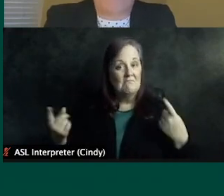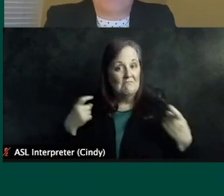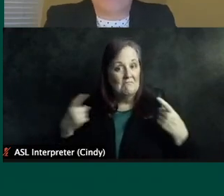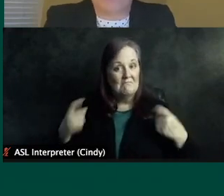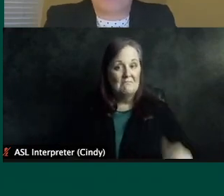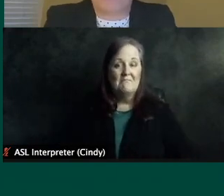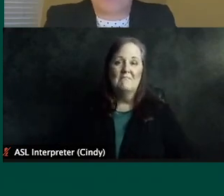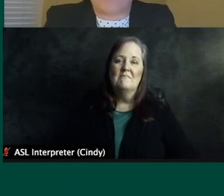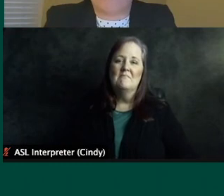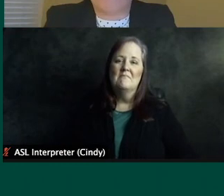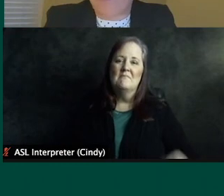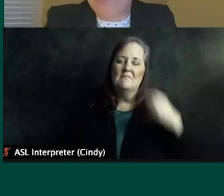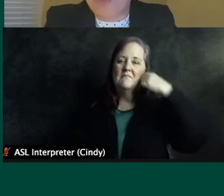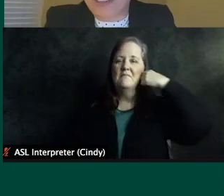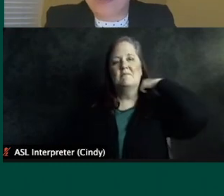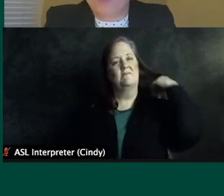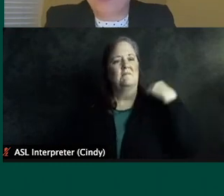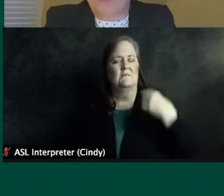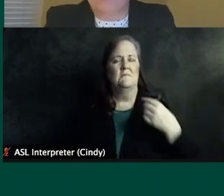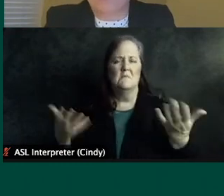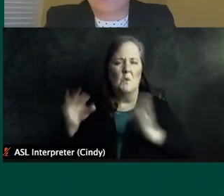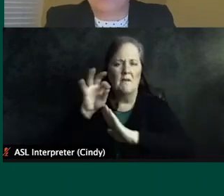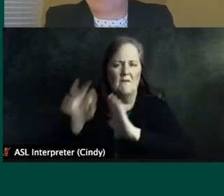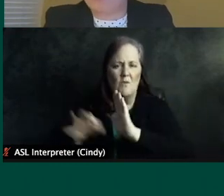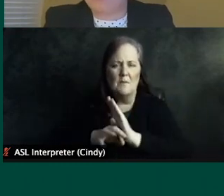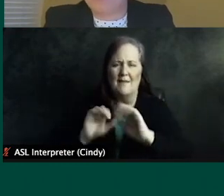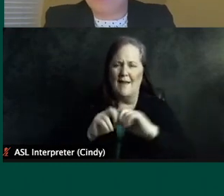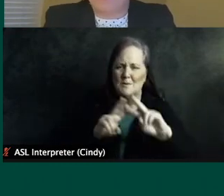of criminal justice reform organizations actually split.